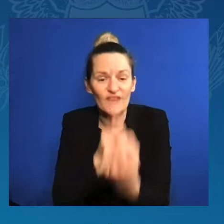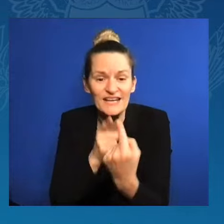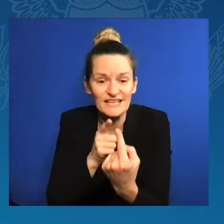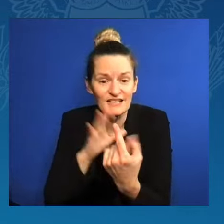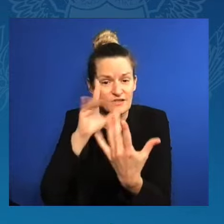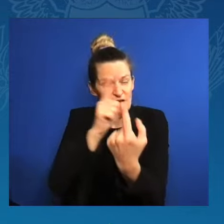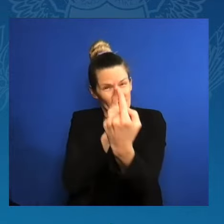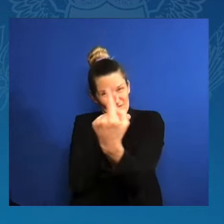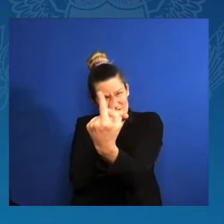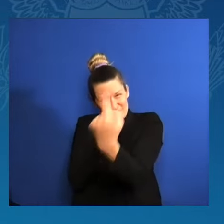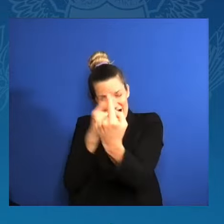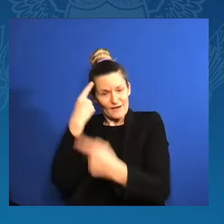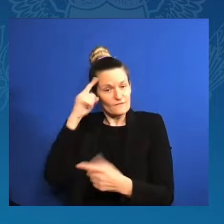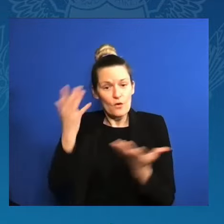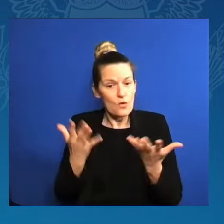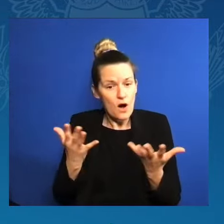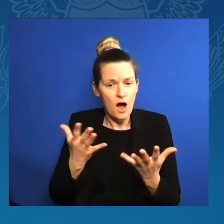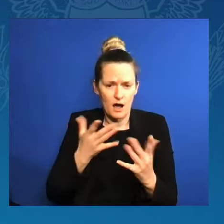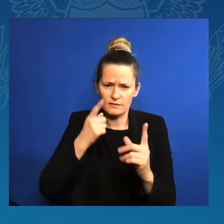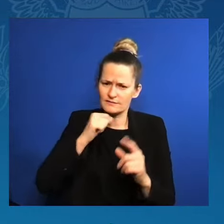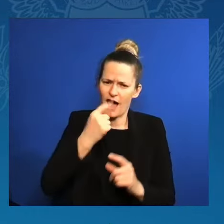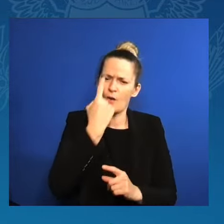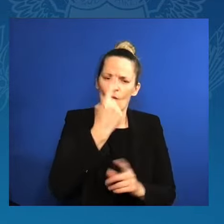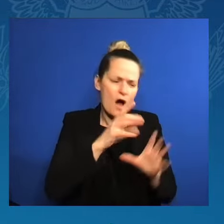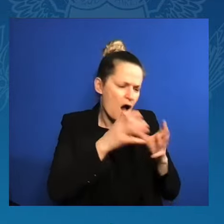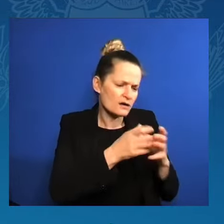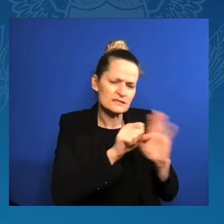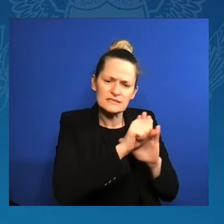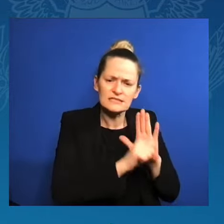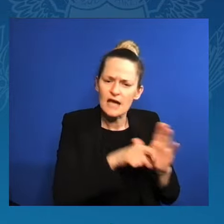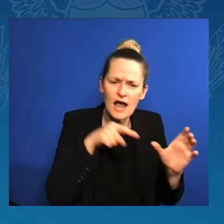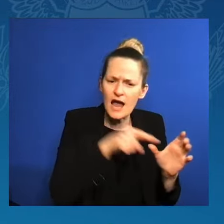These extremists plan to take their agenda national --